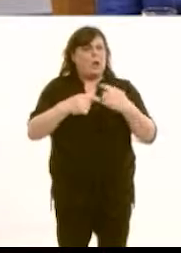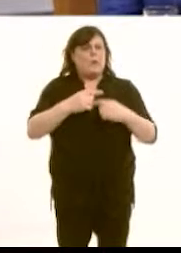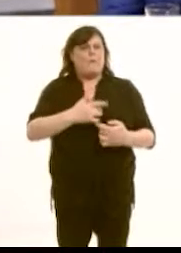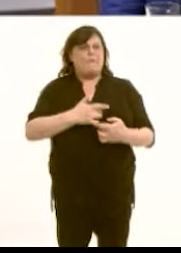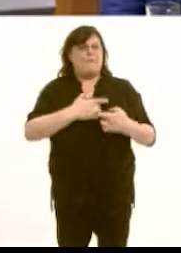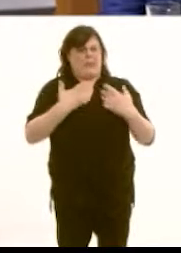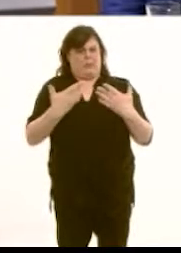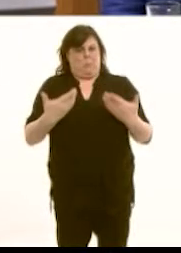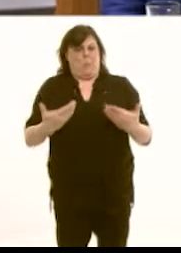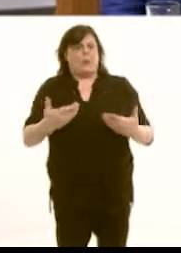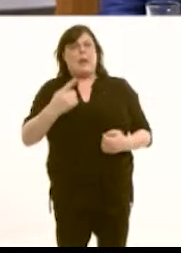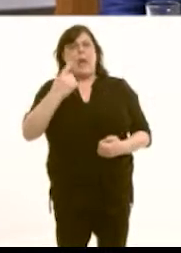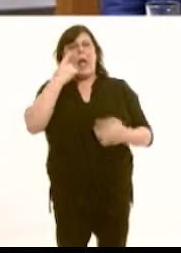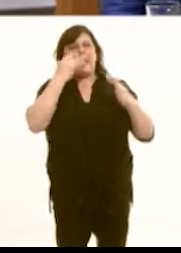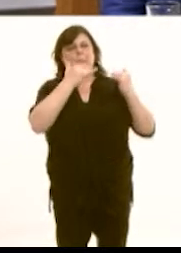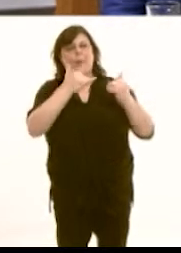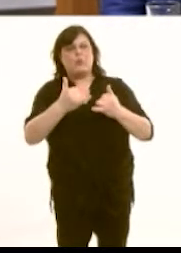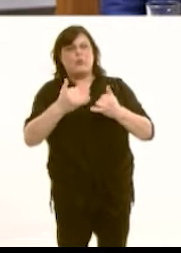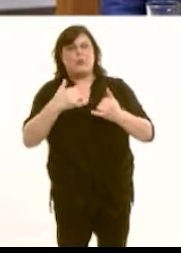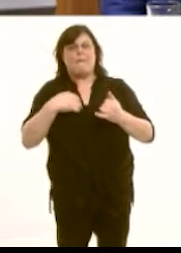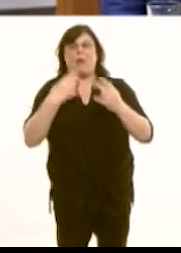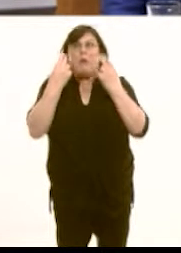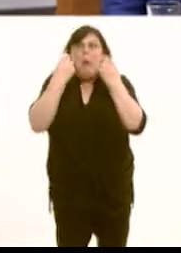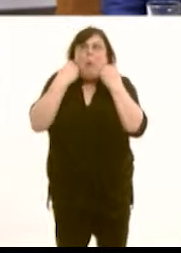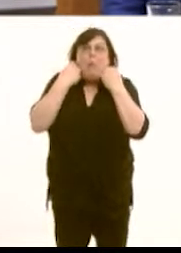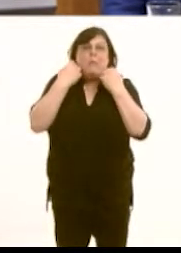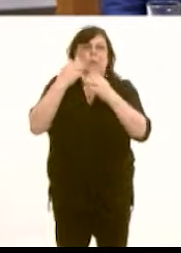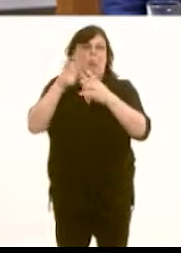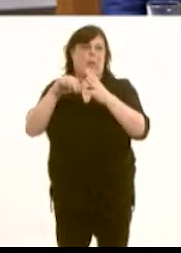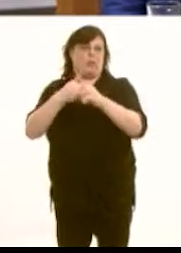isnít able to deliver a judgment that it feels is fit.